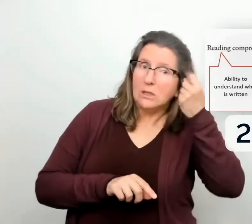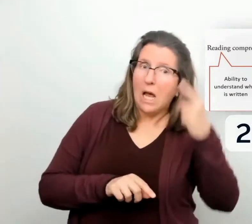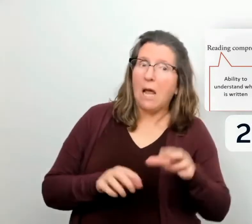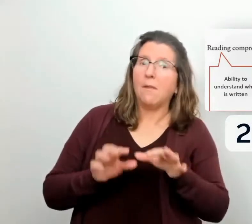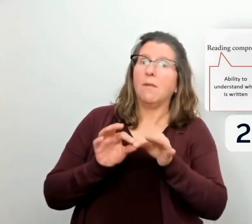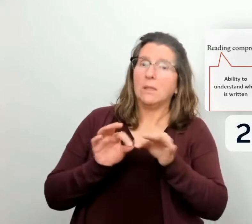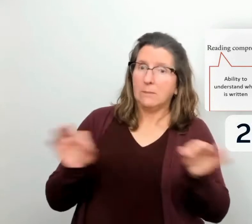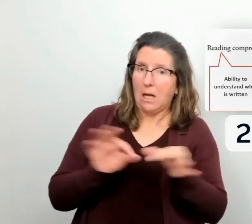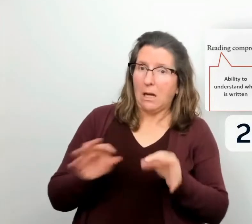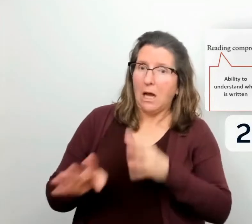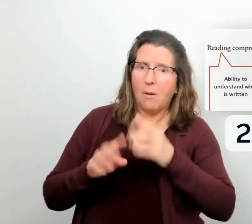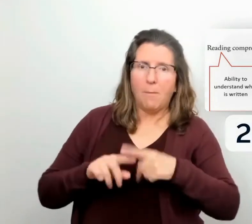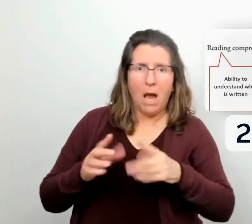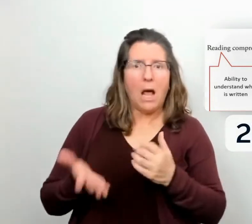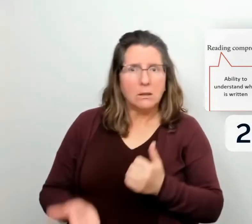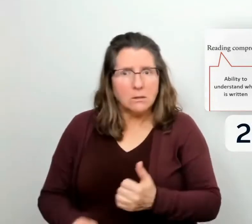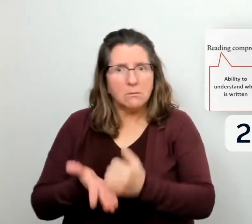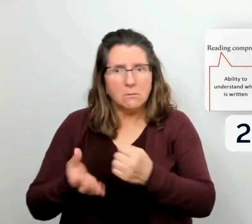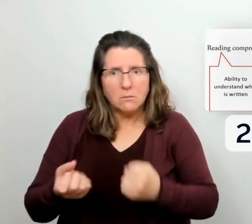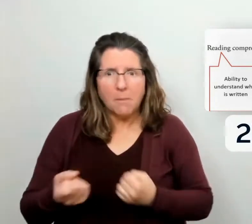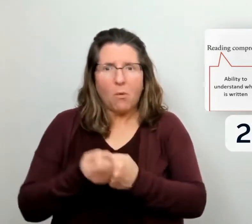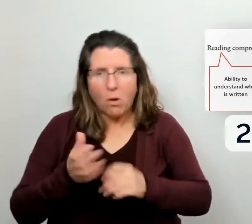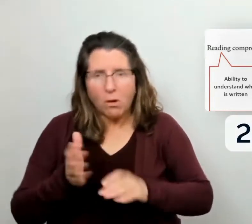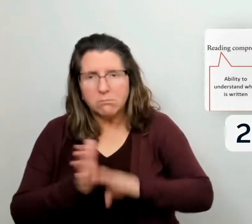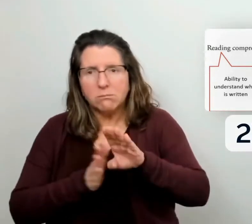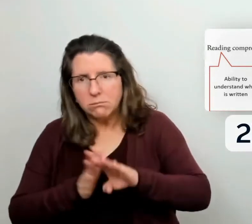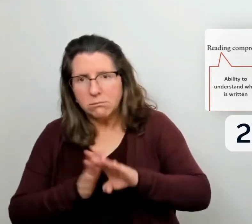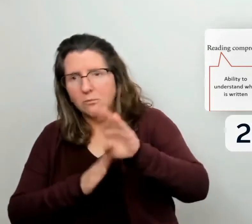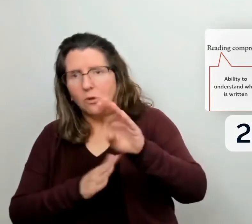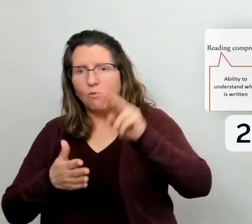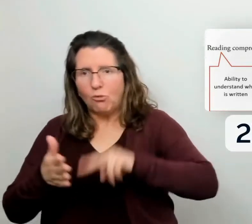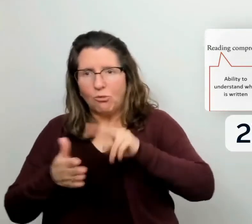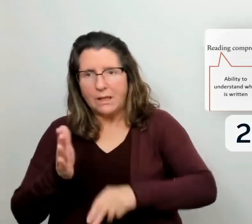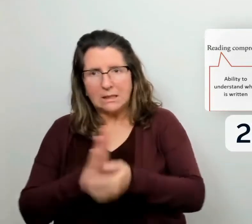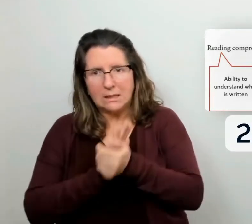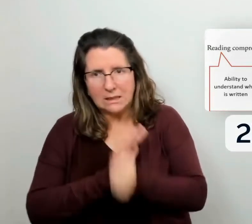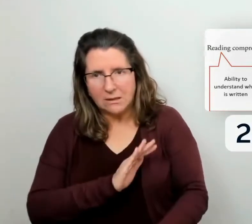but the technology is helping with developing word-level recognition and reading skills.